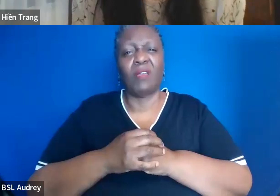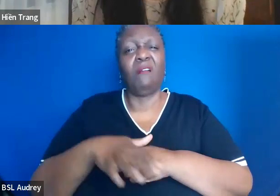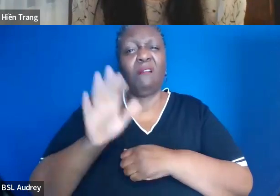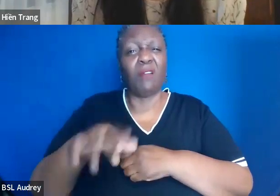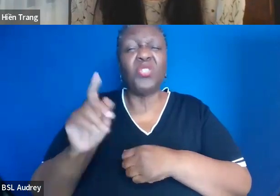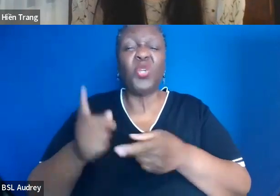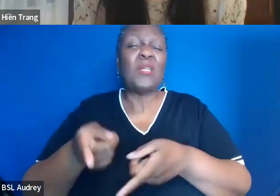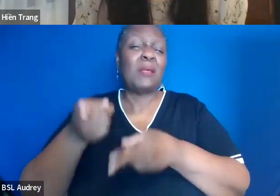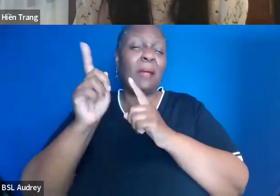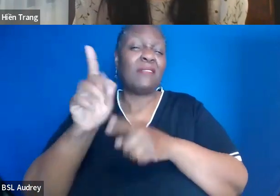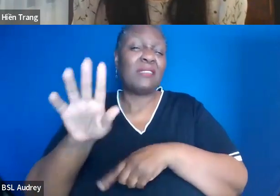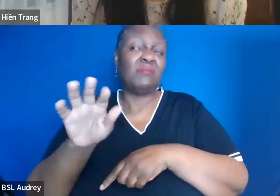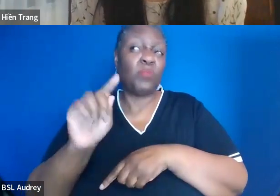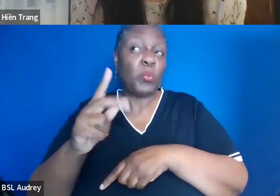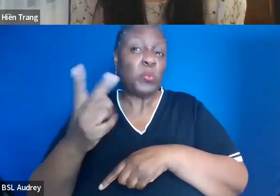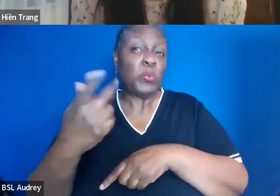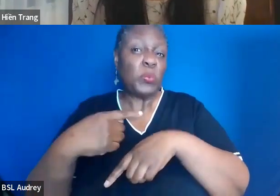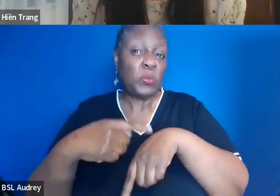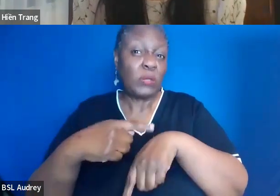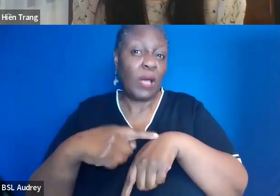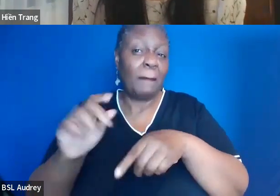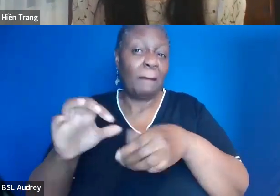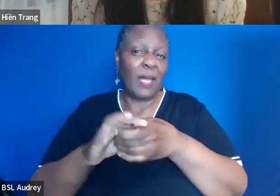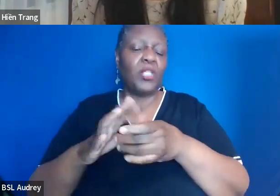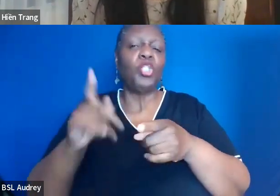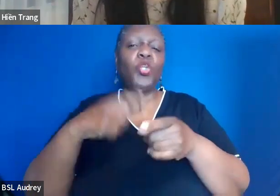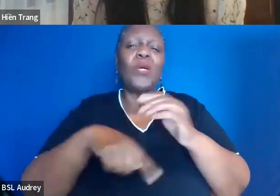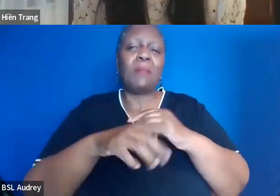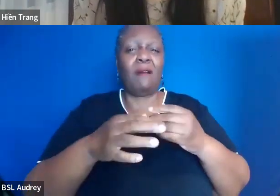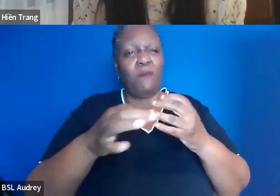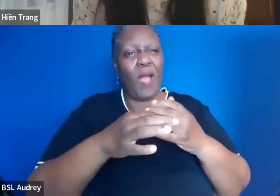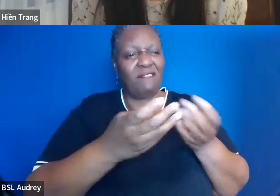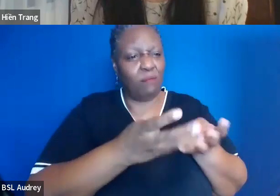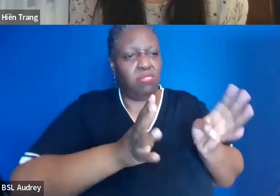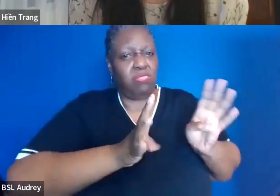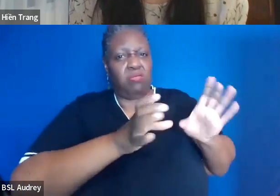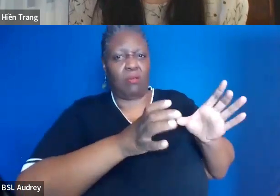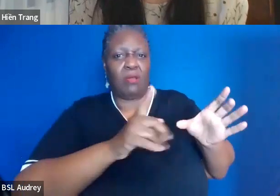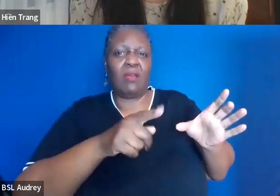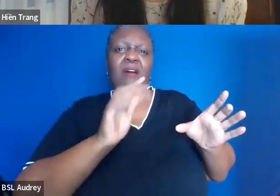was married maybe married a couple times was a concubine to both of her husbands potentially